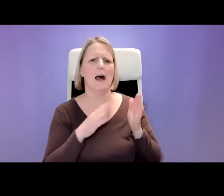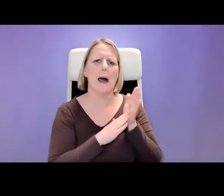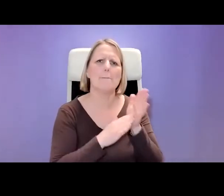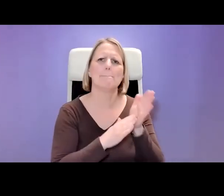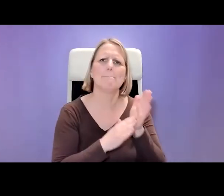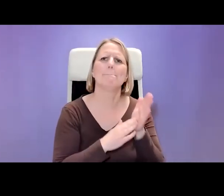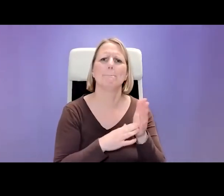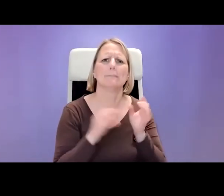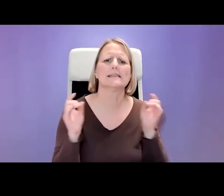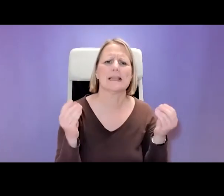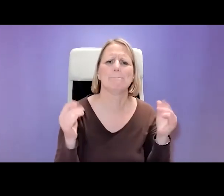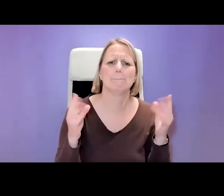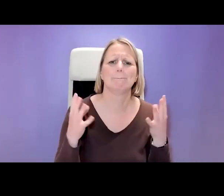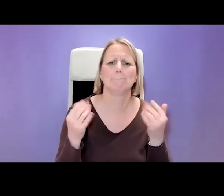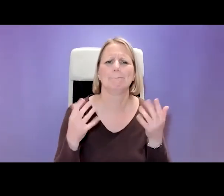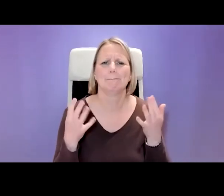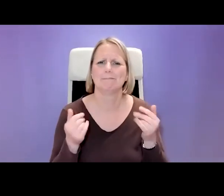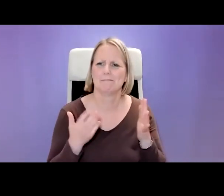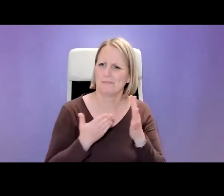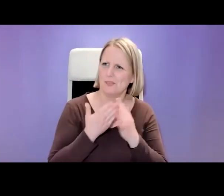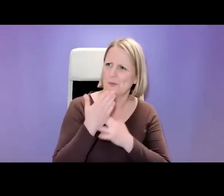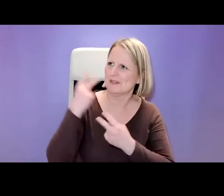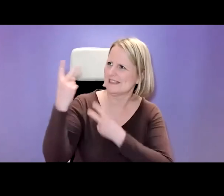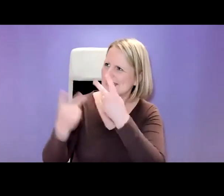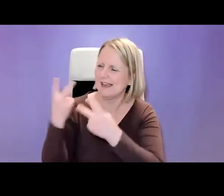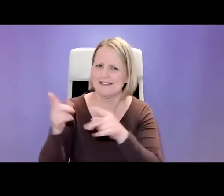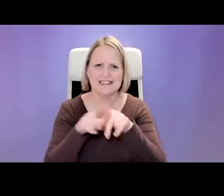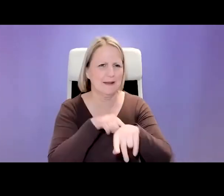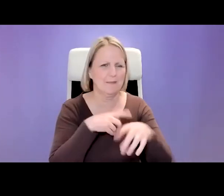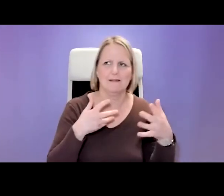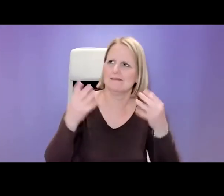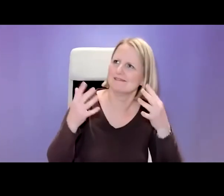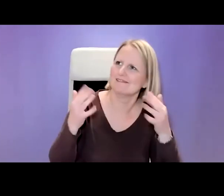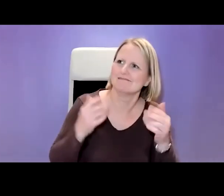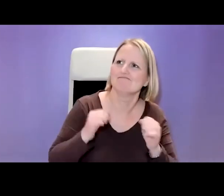you know, between them and the congregation. A church that sees itself as a flagship of the diocese